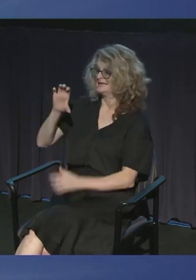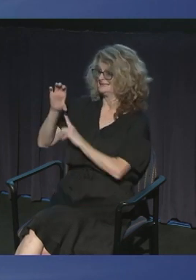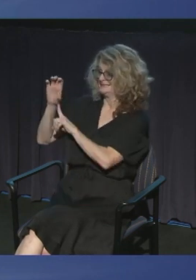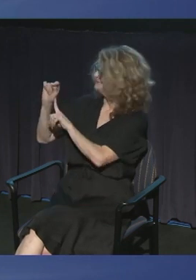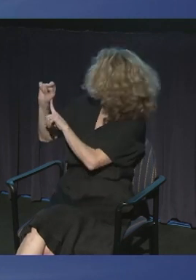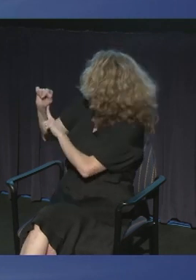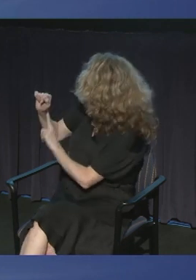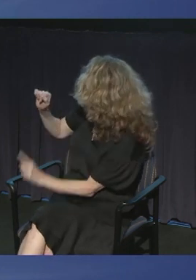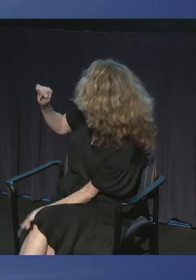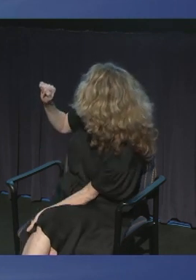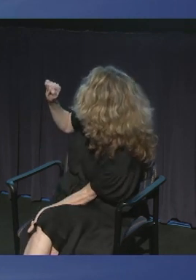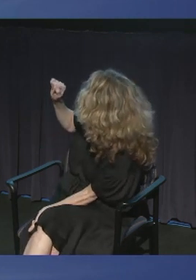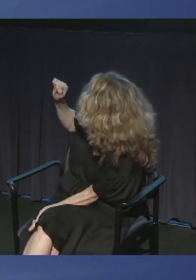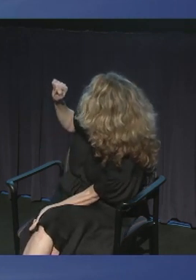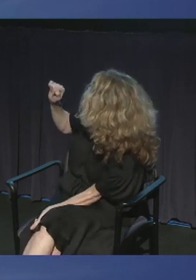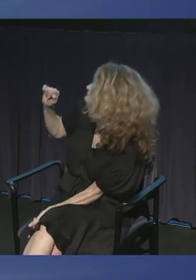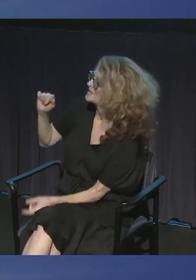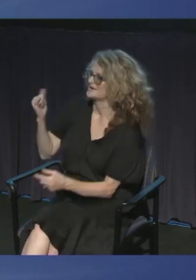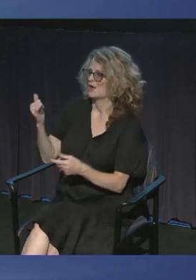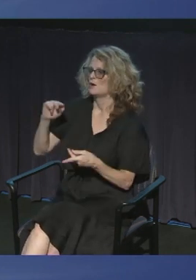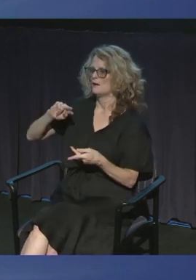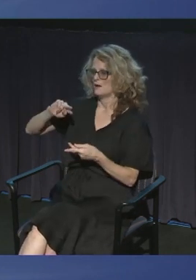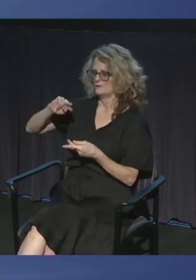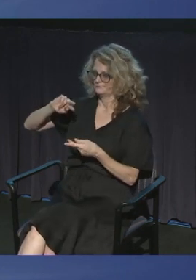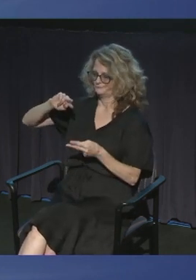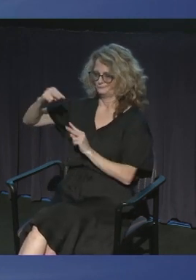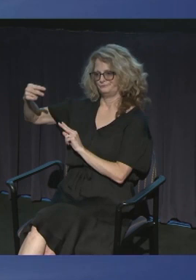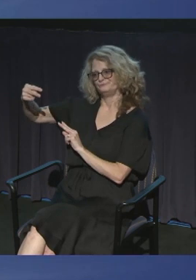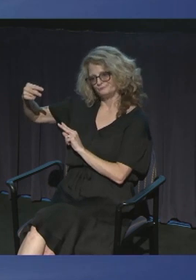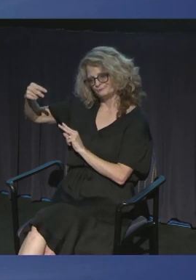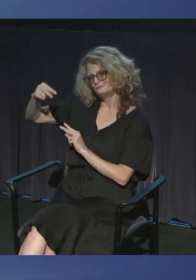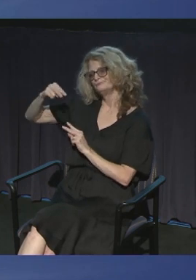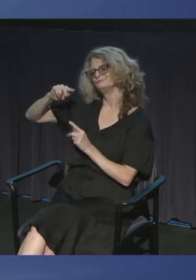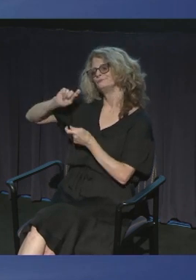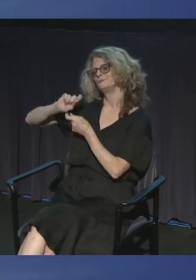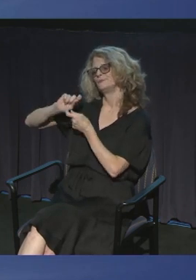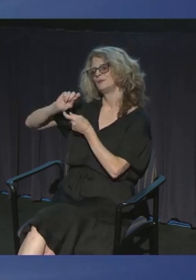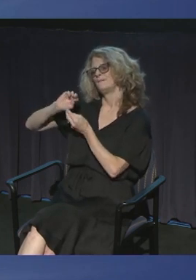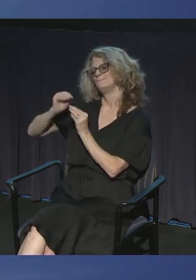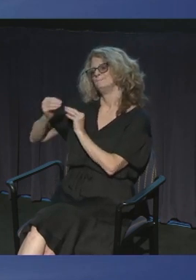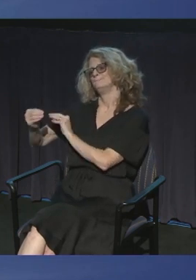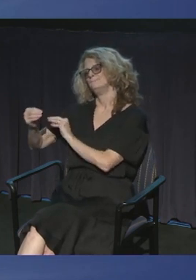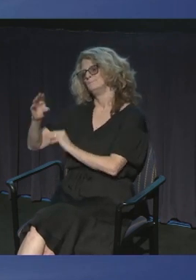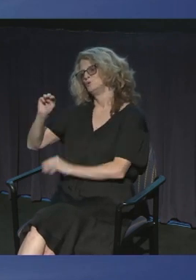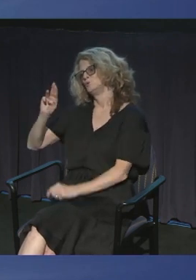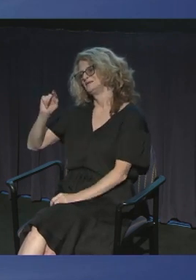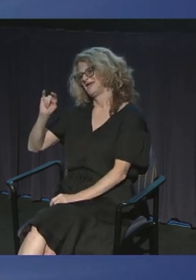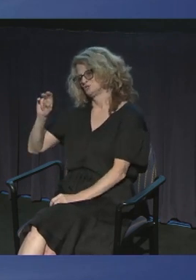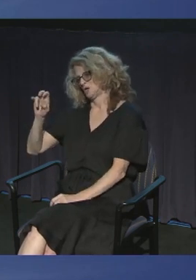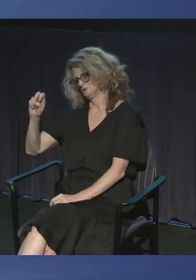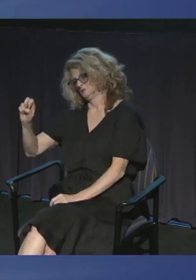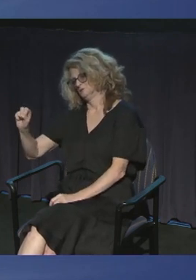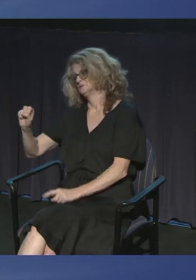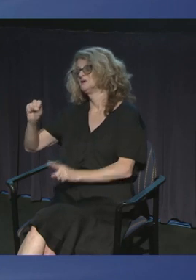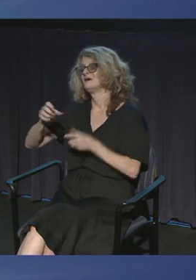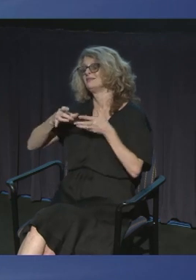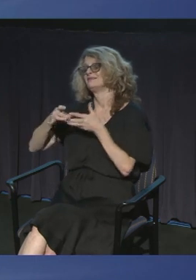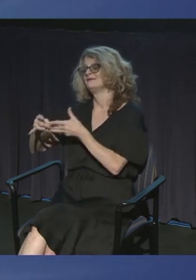SO CIITA OVER HERE, AND LOSS OF FUNCTION MUTATIONS IN CIITA, BASED ON THE TYPE 2 BARE